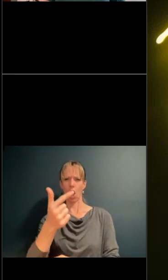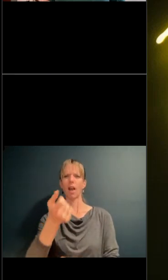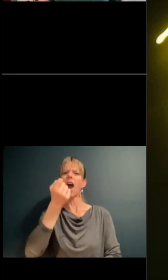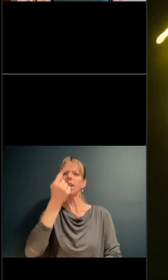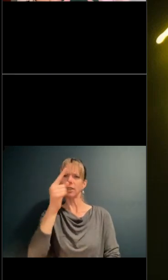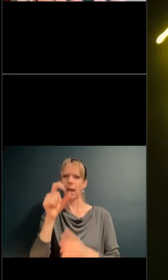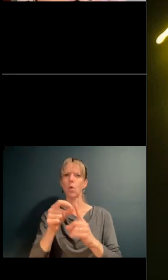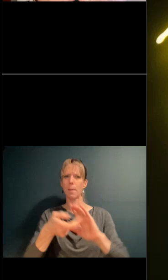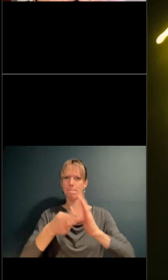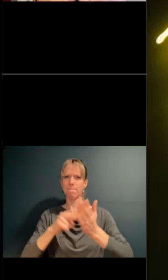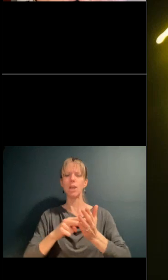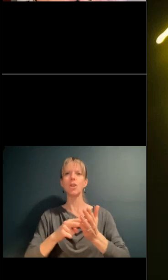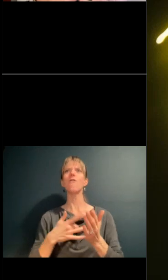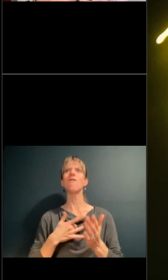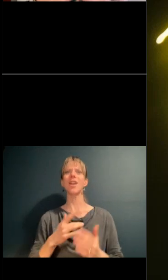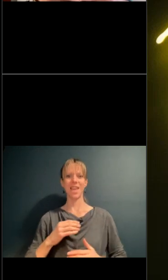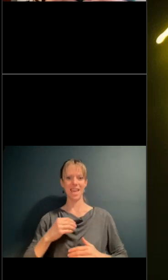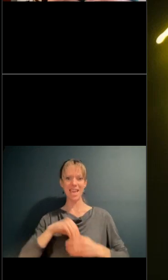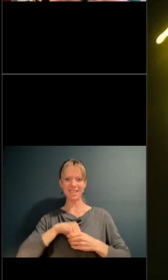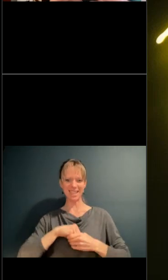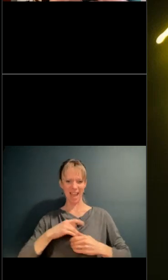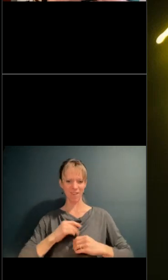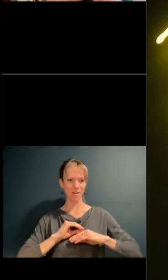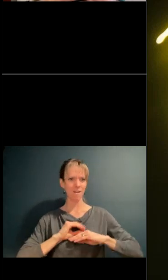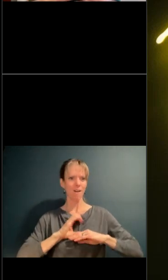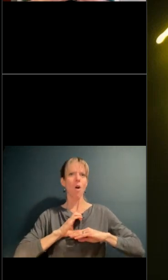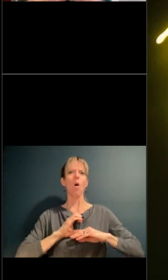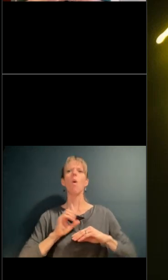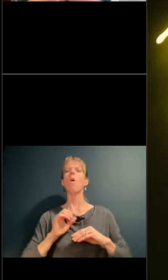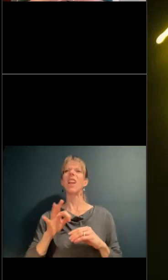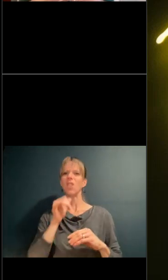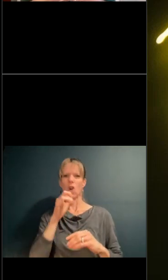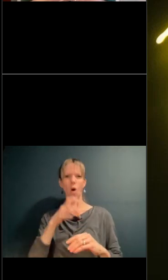And we know viscerally the hurt and deep feeling when we do not.